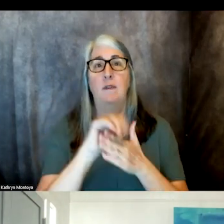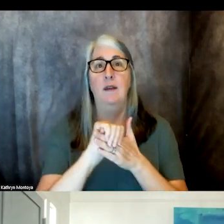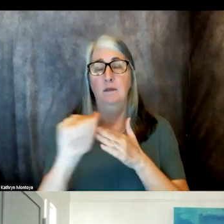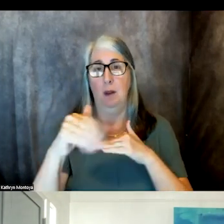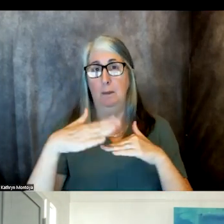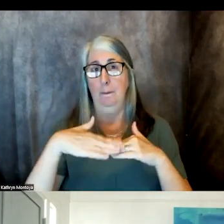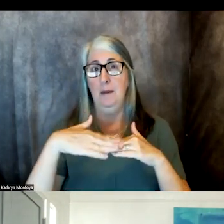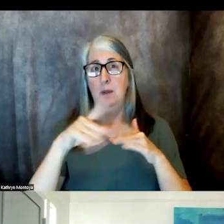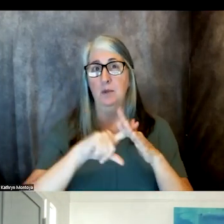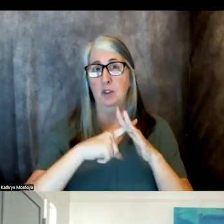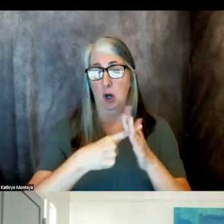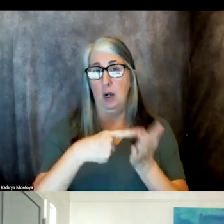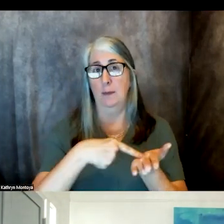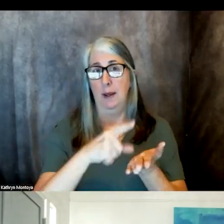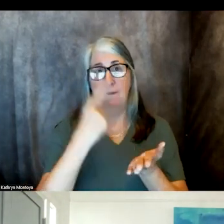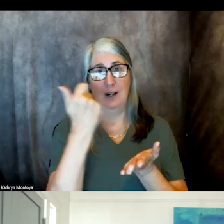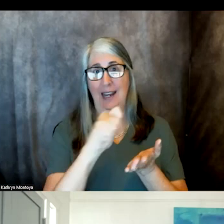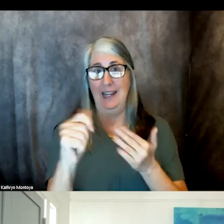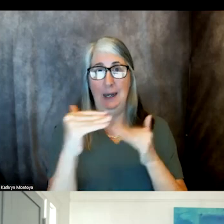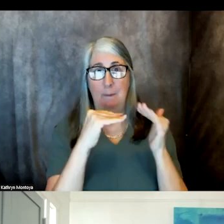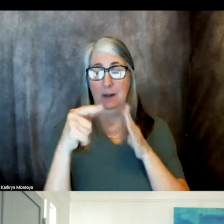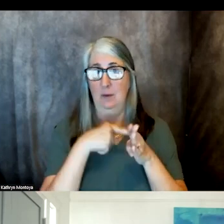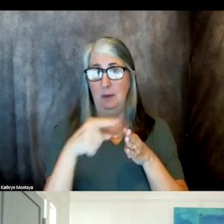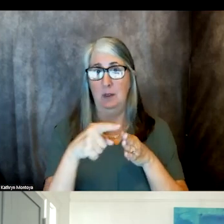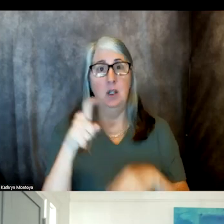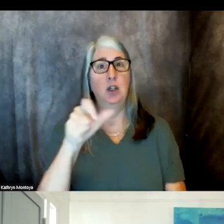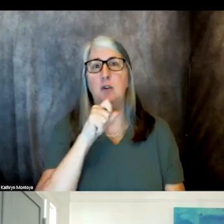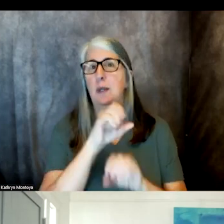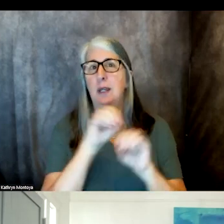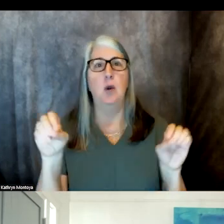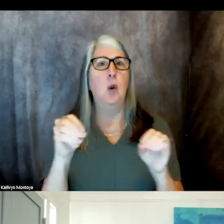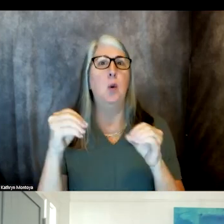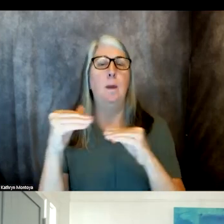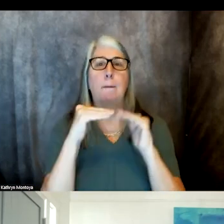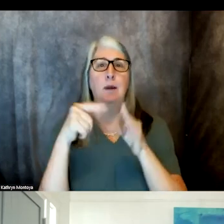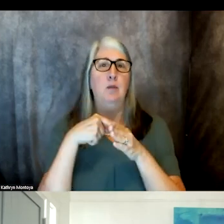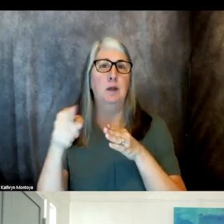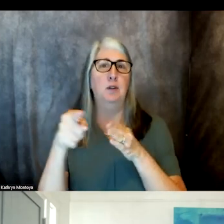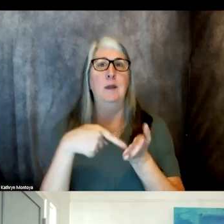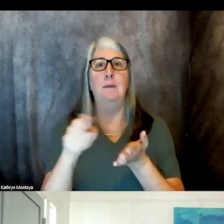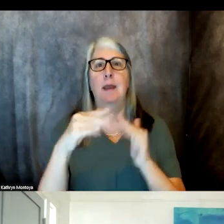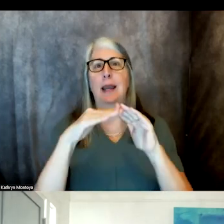STARTING FOR EVERY. THERE SHOULD BE NO PEER SPECIALIST BEING PAID LESS THAN 25 AN HOUR.